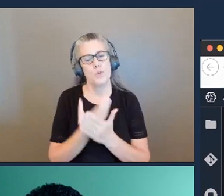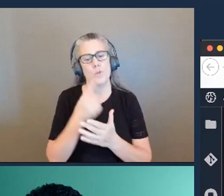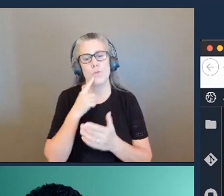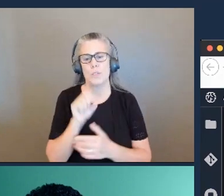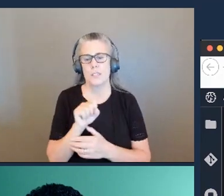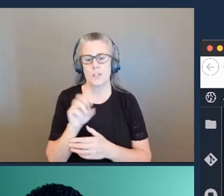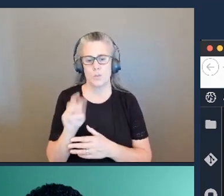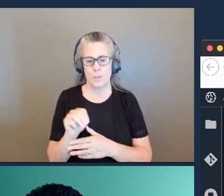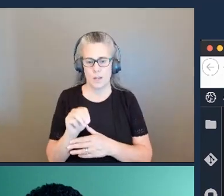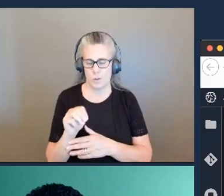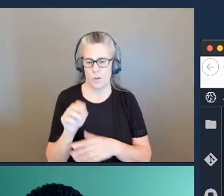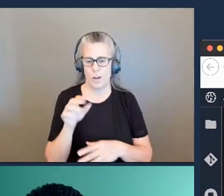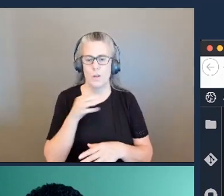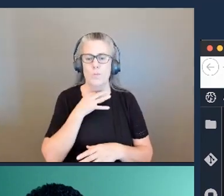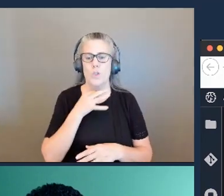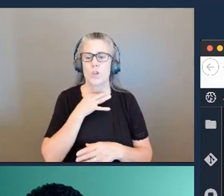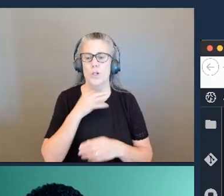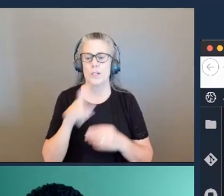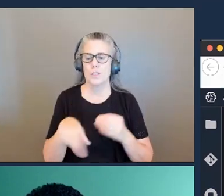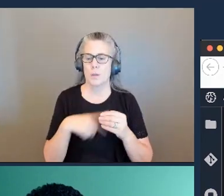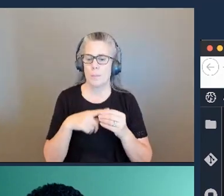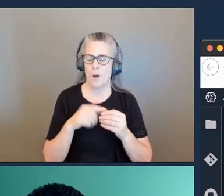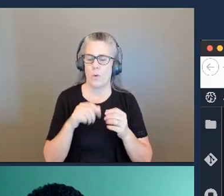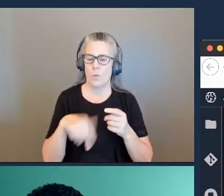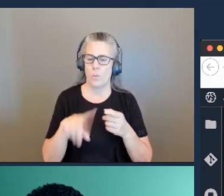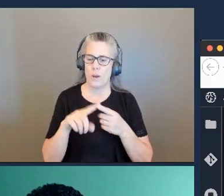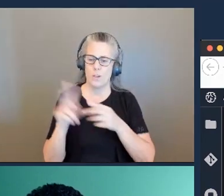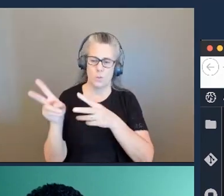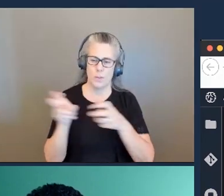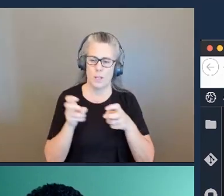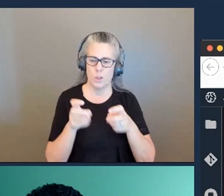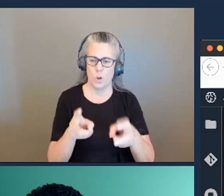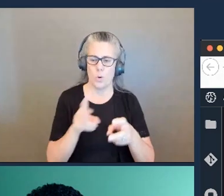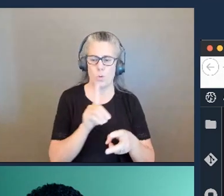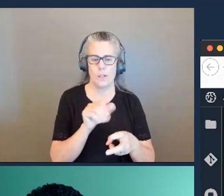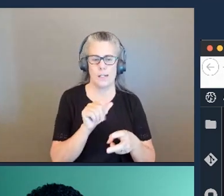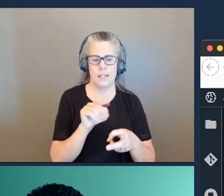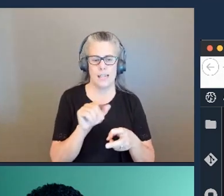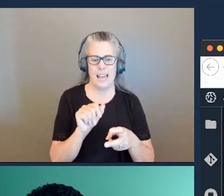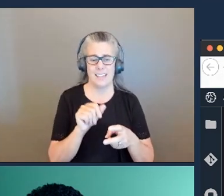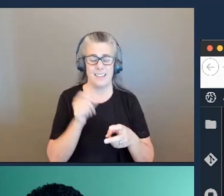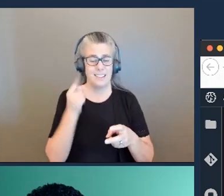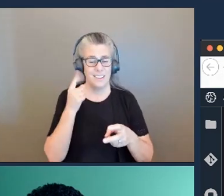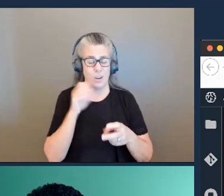when do we load the data into SageMaker Studio, does the notebook keep a cache of it like they do in Jupyter Notebooks?